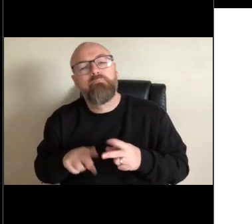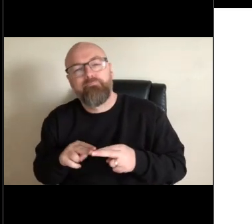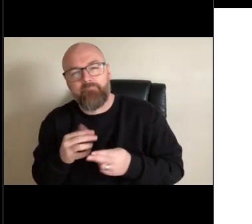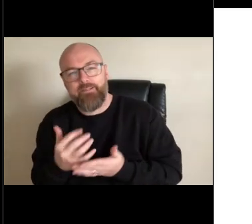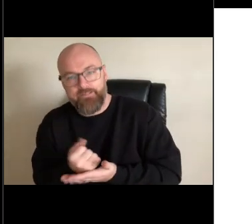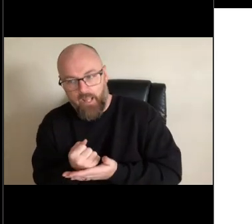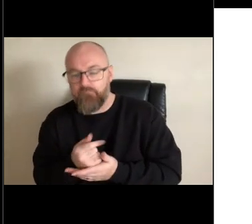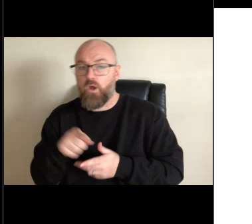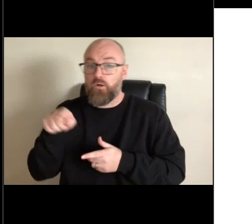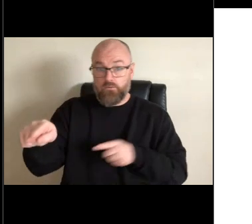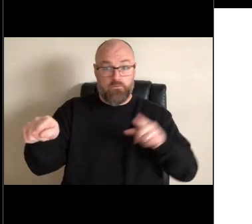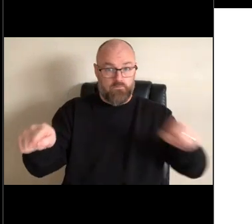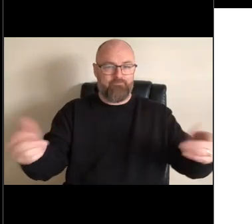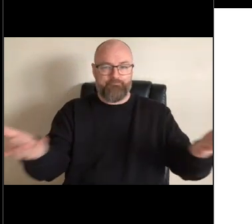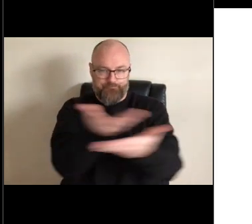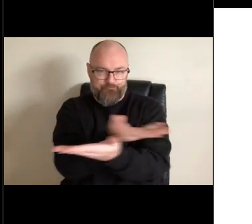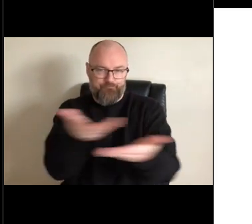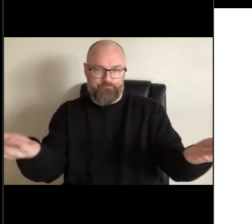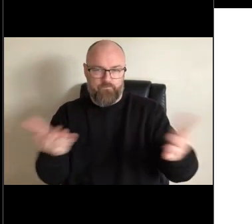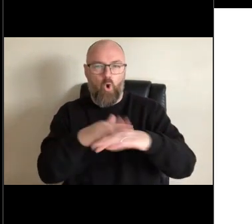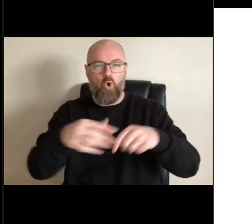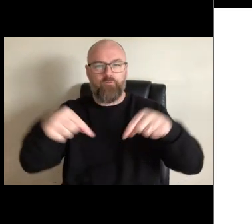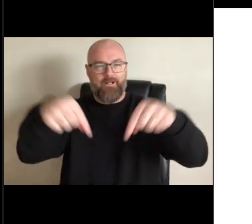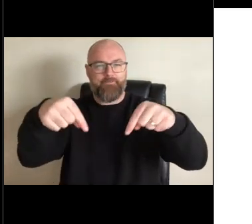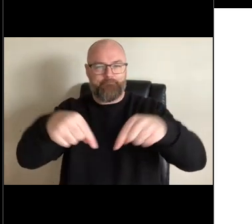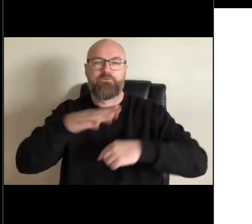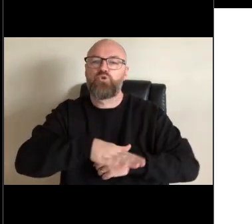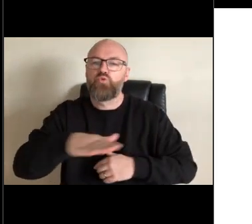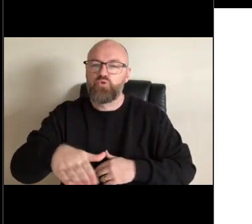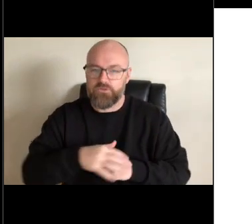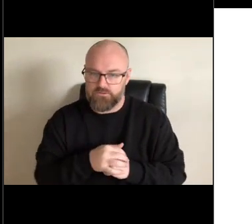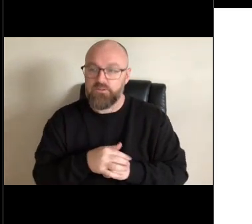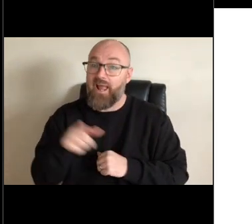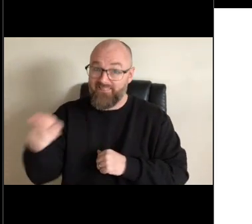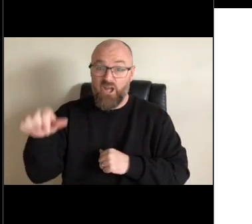long-term issues for their children and make a genuine effort to try to come to some sort